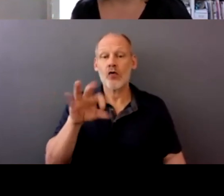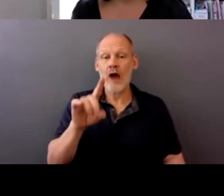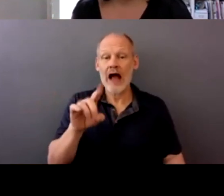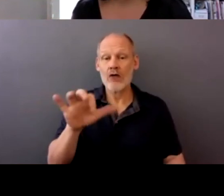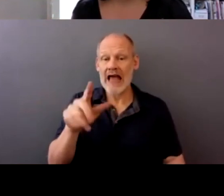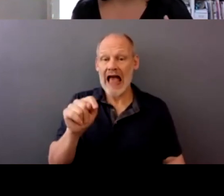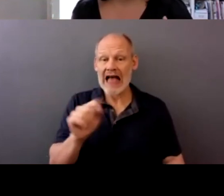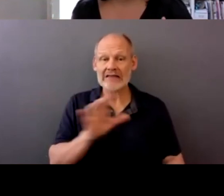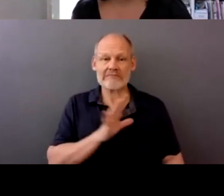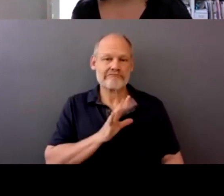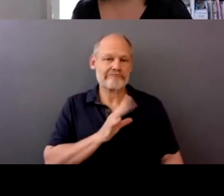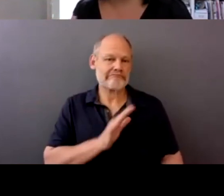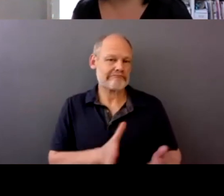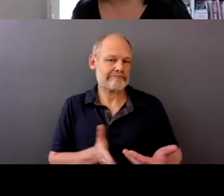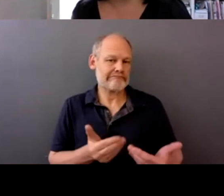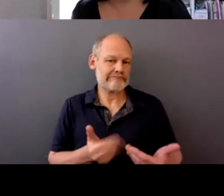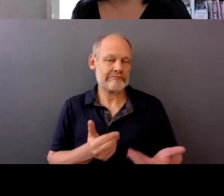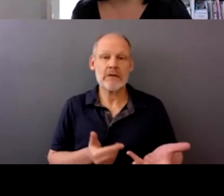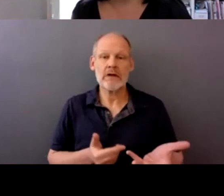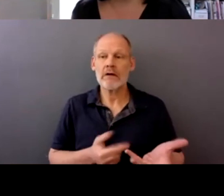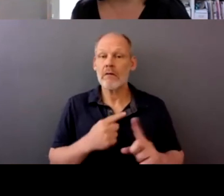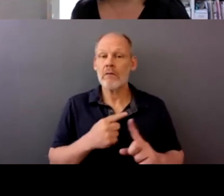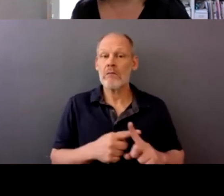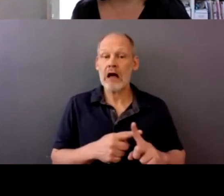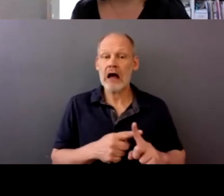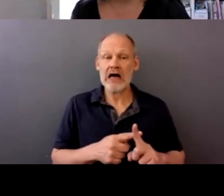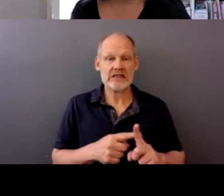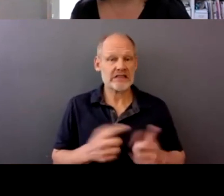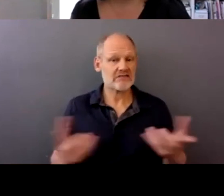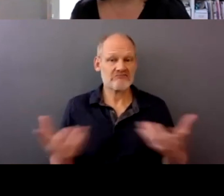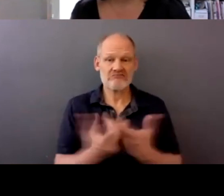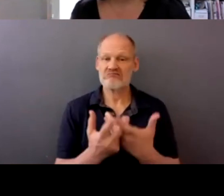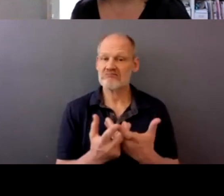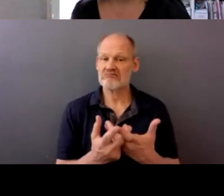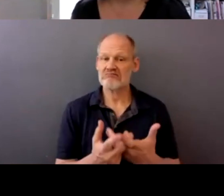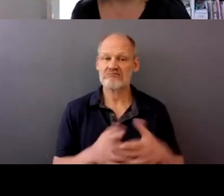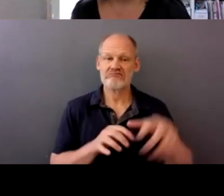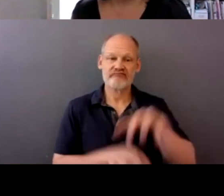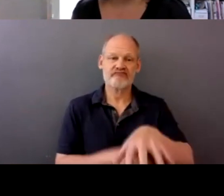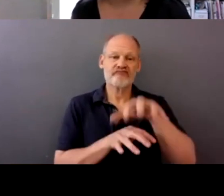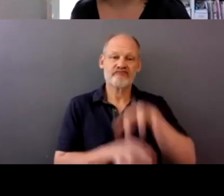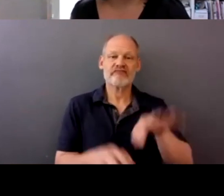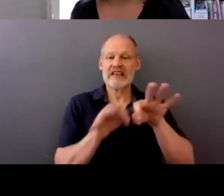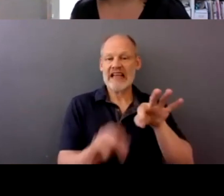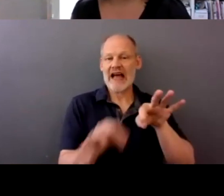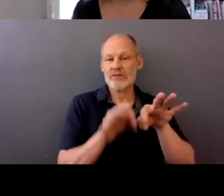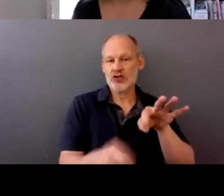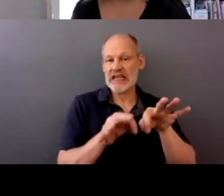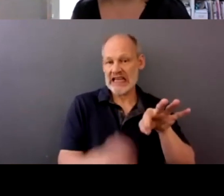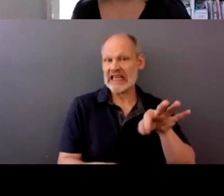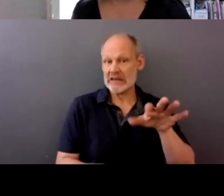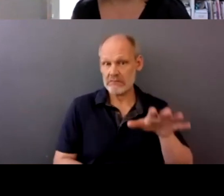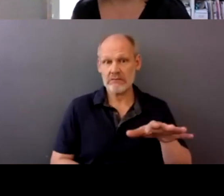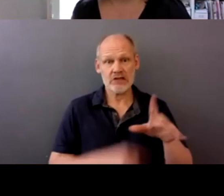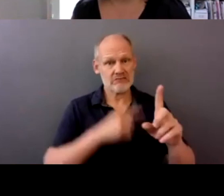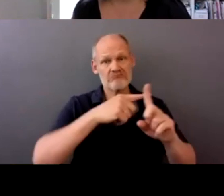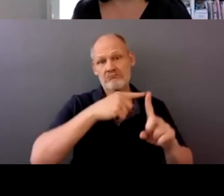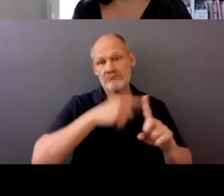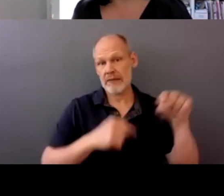captioning works seamlessly. So I'd be curious to learn more on our end, too. I think Crowd